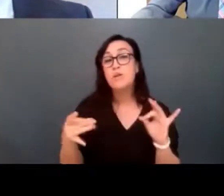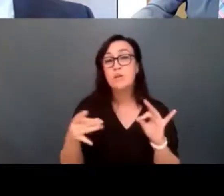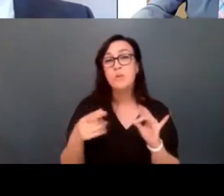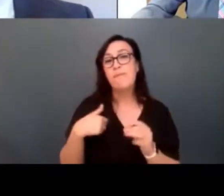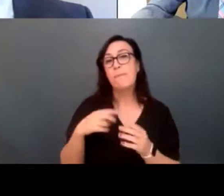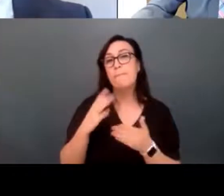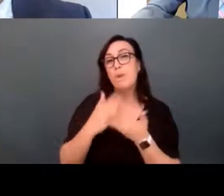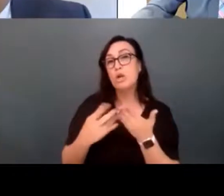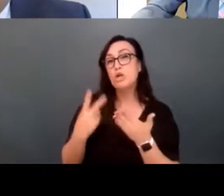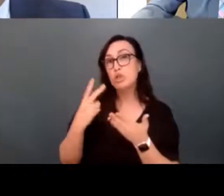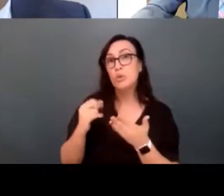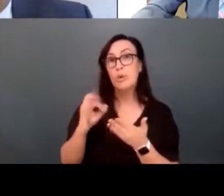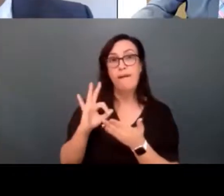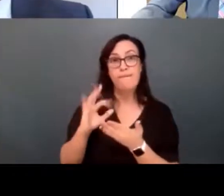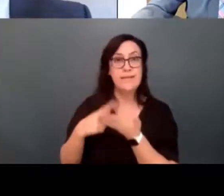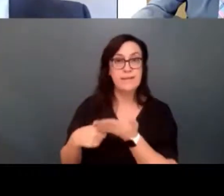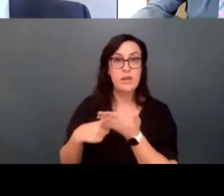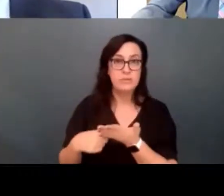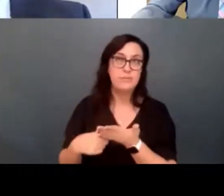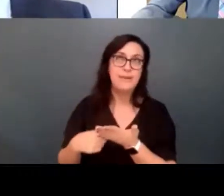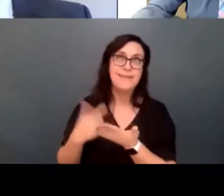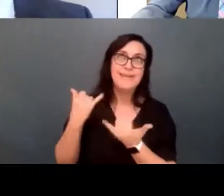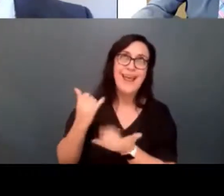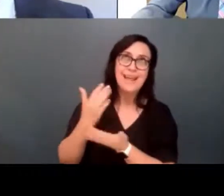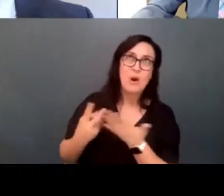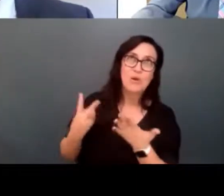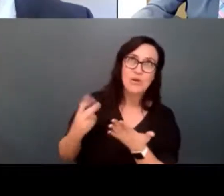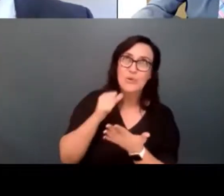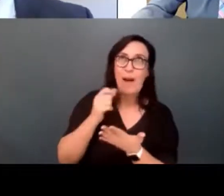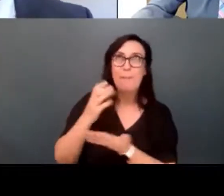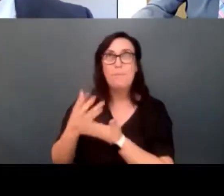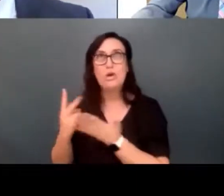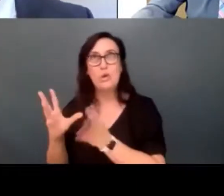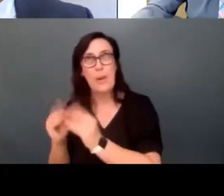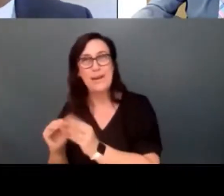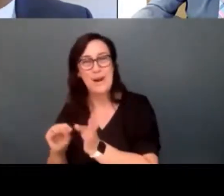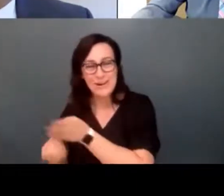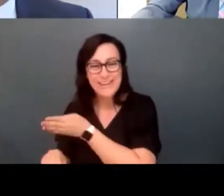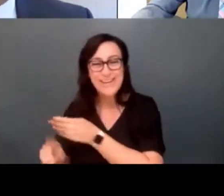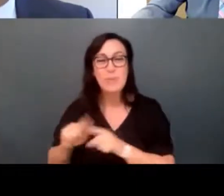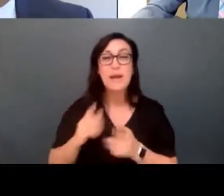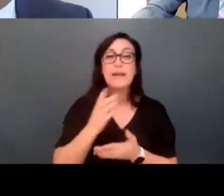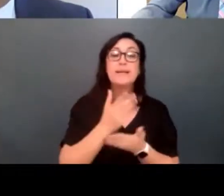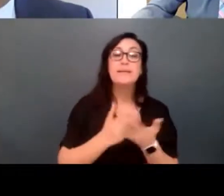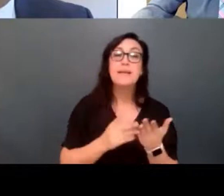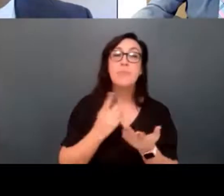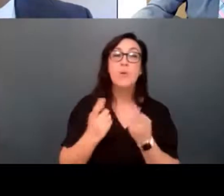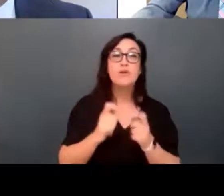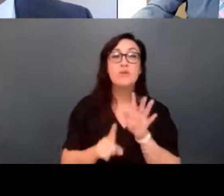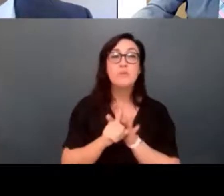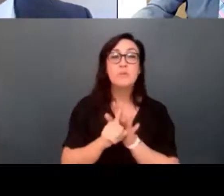today's Part 2 that is, there are several questions that are coming through about how do you assess and bandwidth. And we're going to